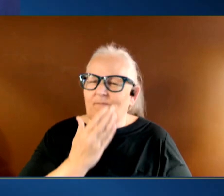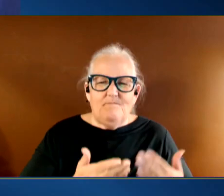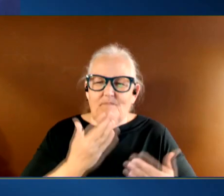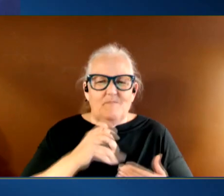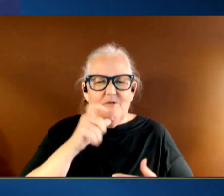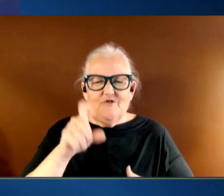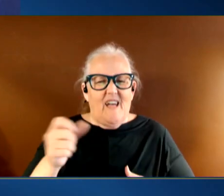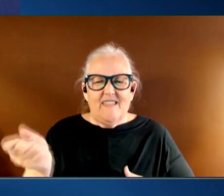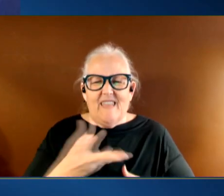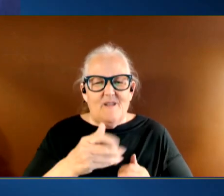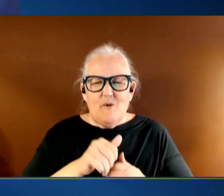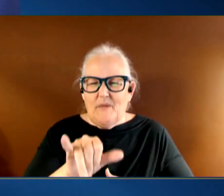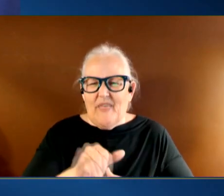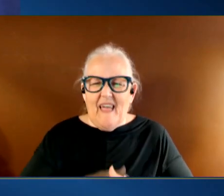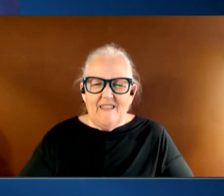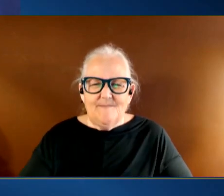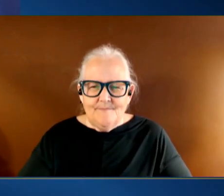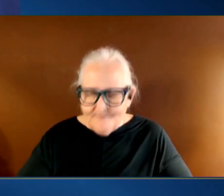Lydia Pecker: You know, one of the things -- and I told you this, but one of the things I